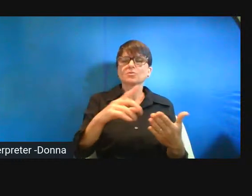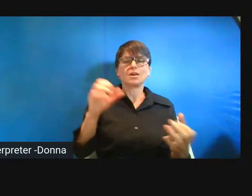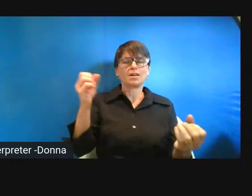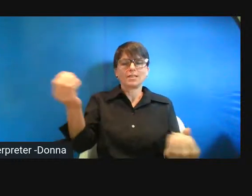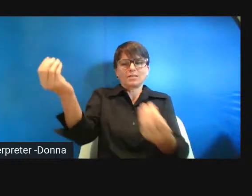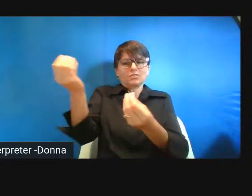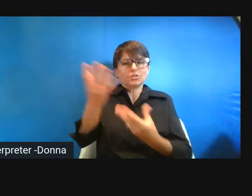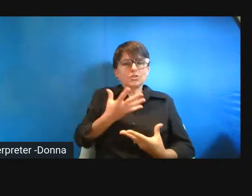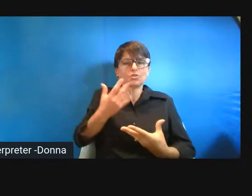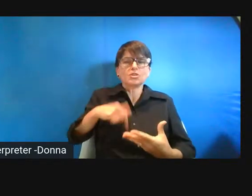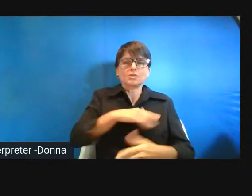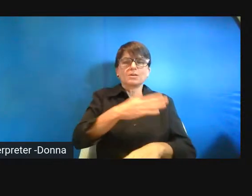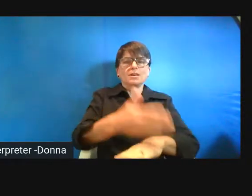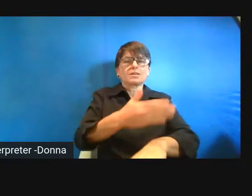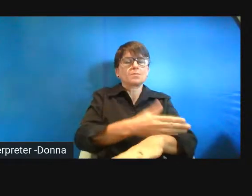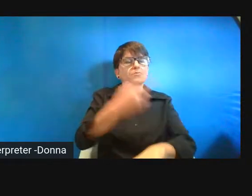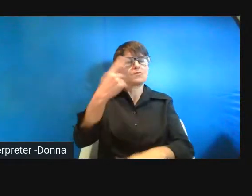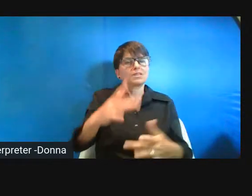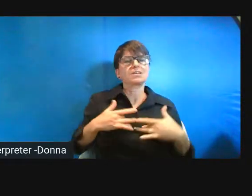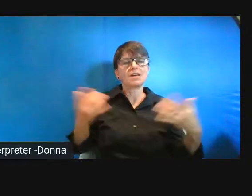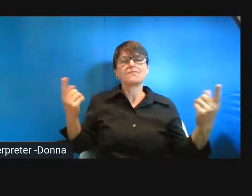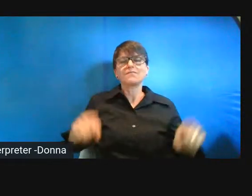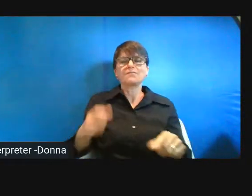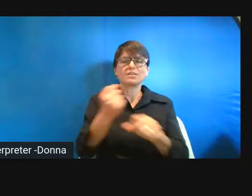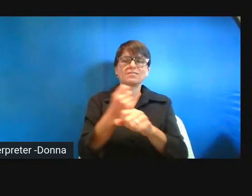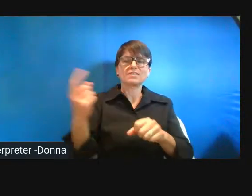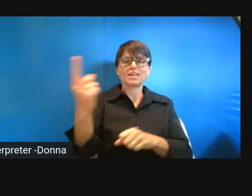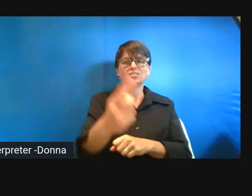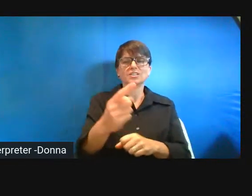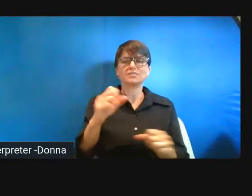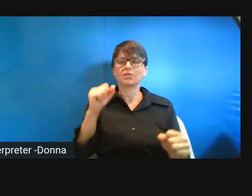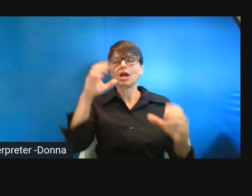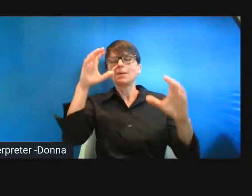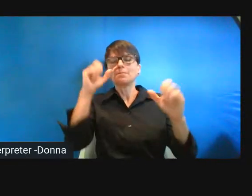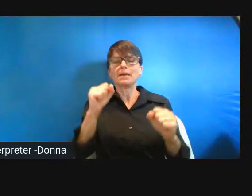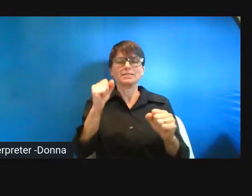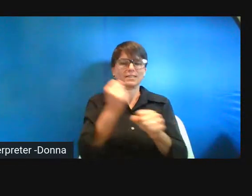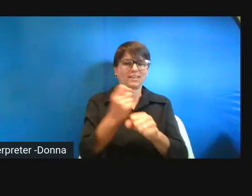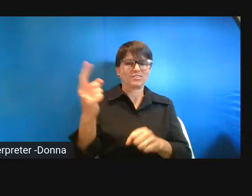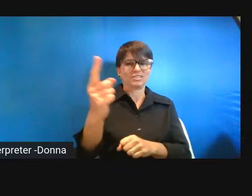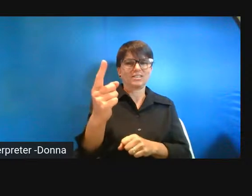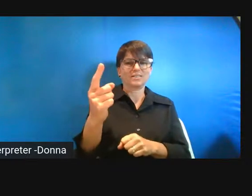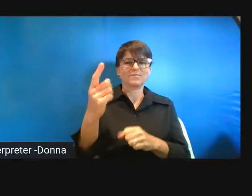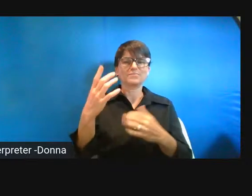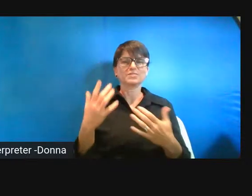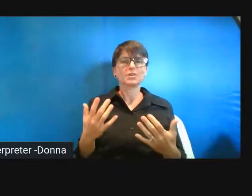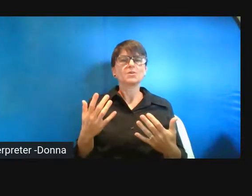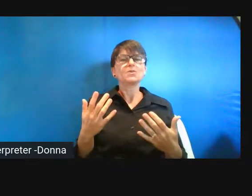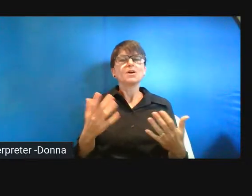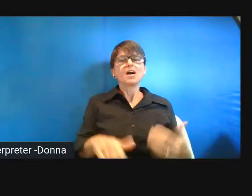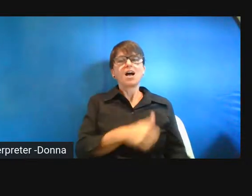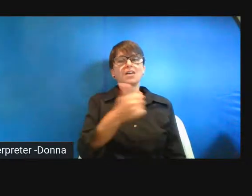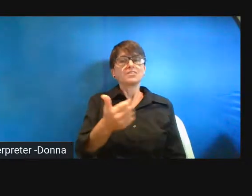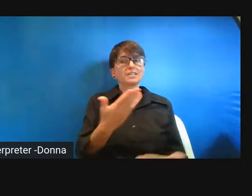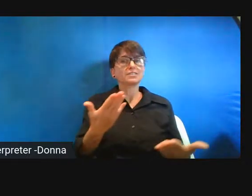Sponsor spack and giveaways are still open. Please make sure you visit our sponsor pages and take advantage of their generous offers.